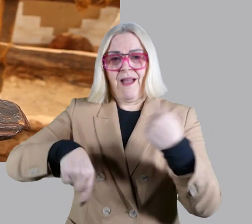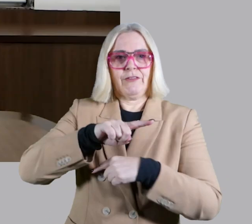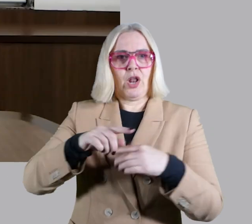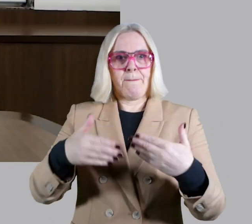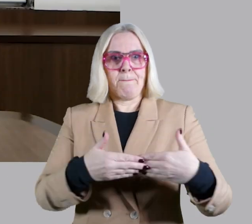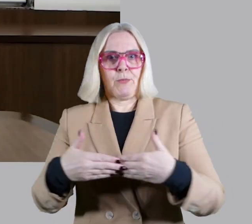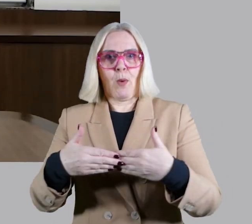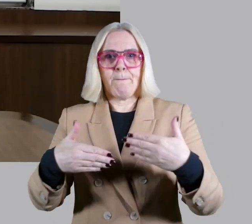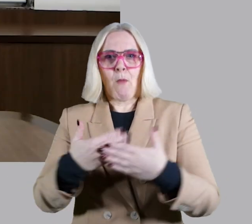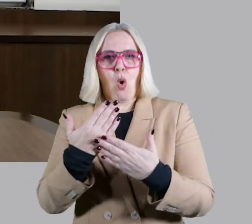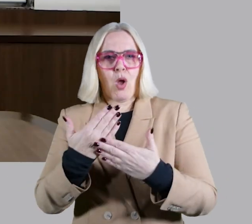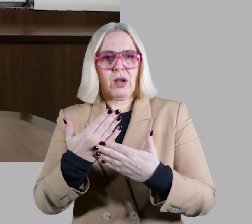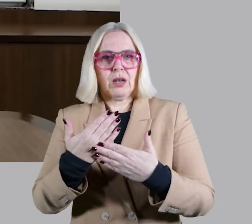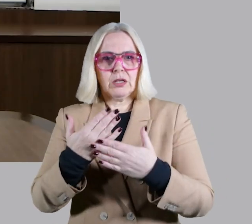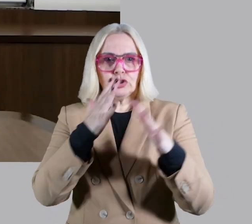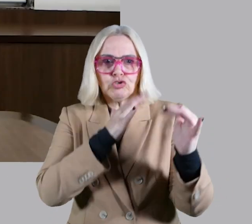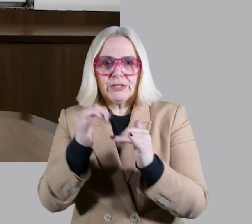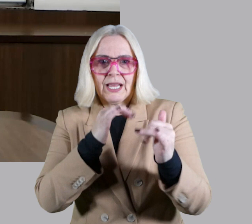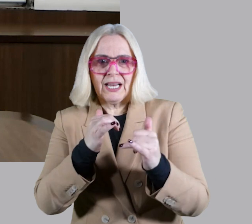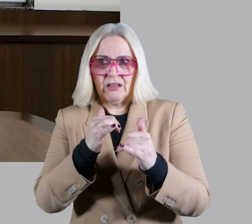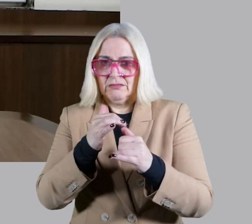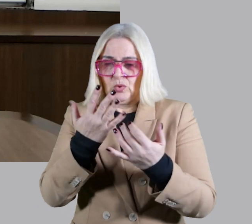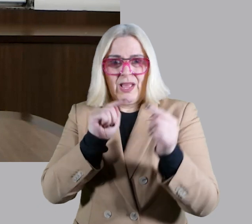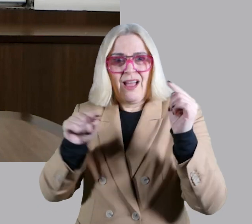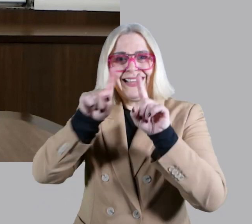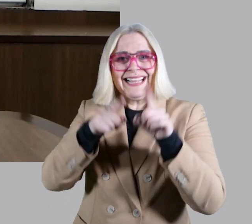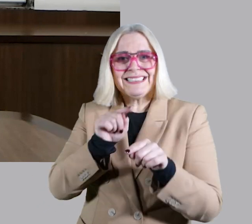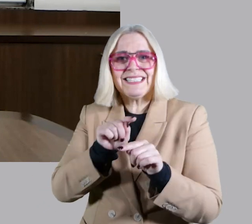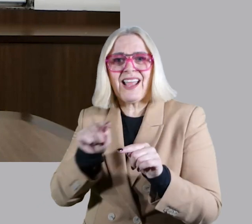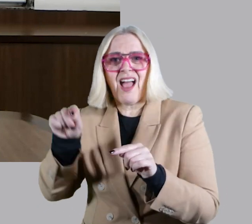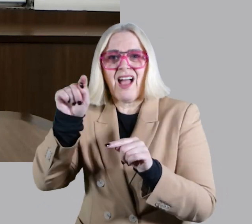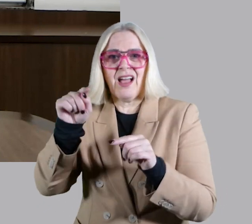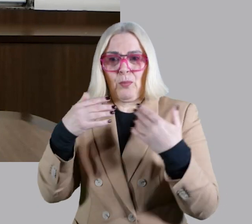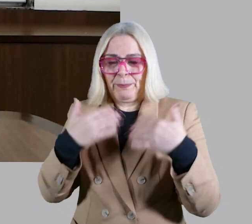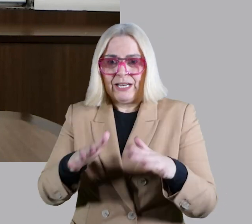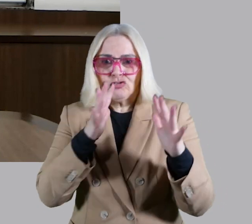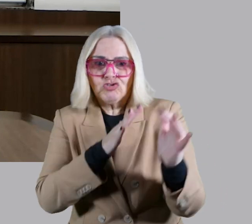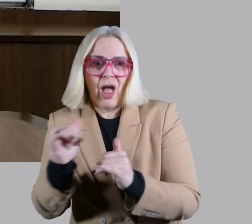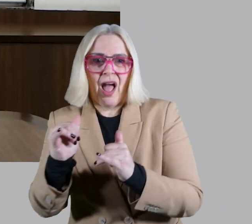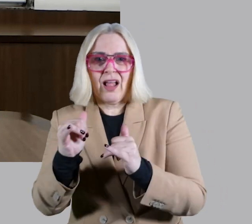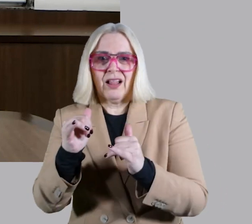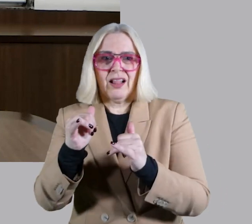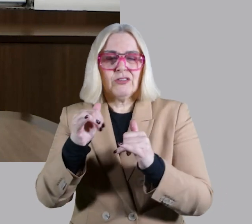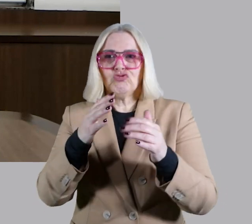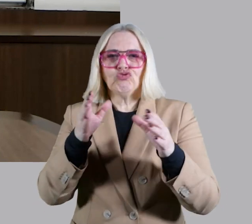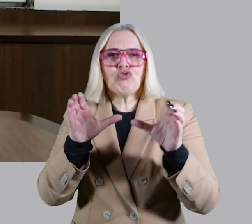We have done them in tribal, in rural, with differing methods, and it was visible So we've got the results.